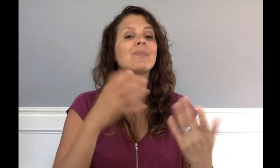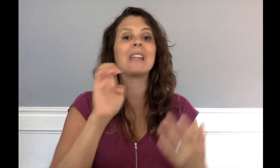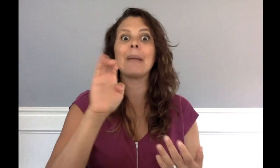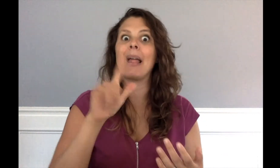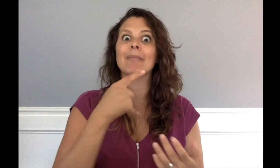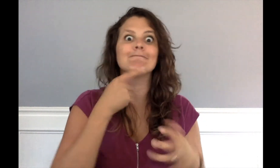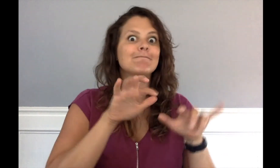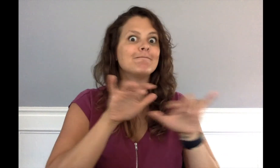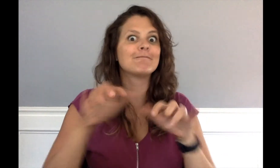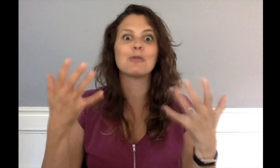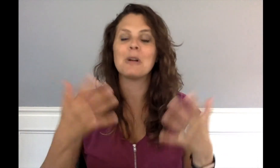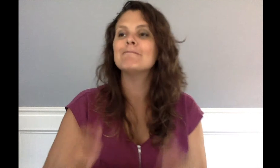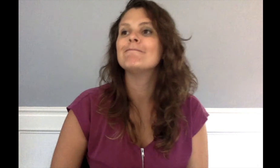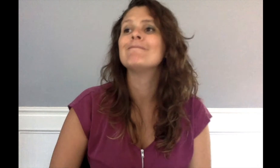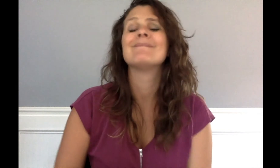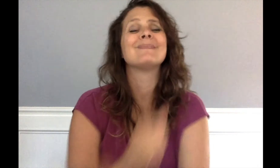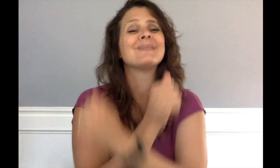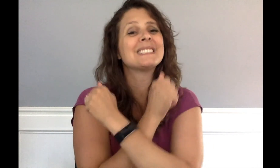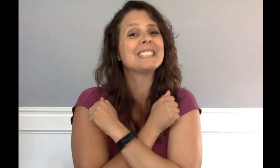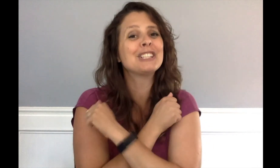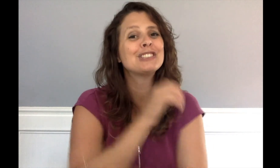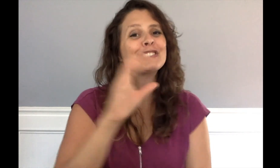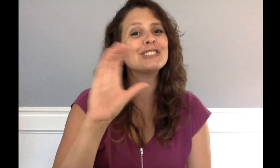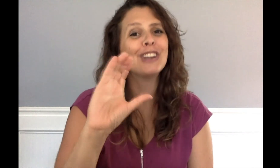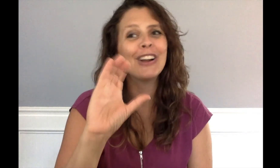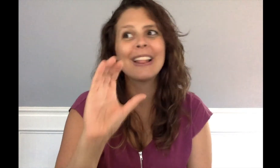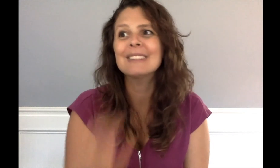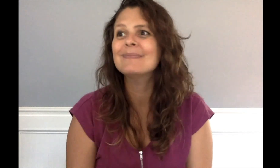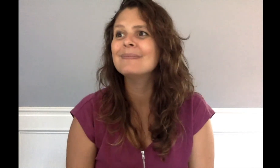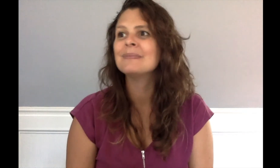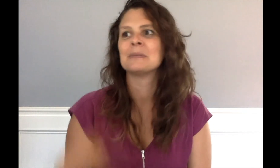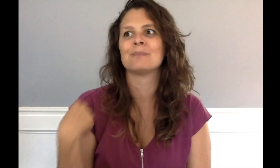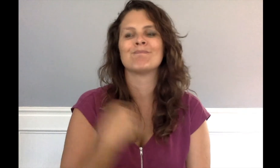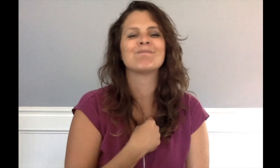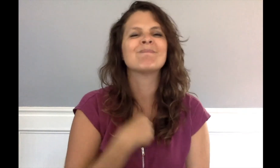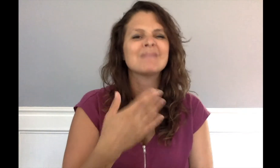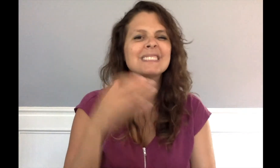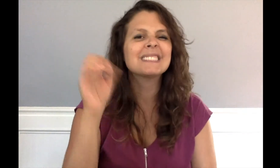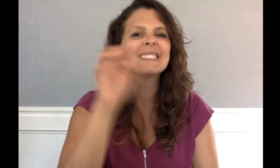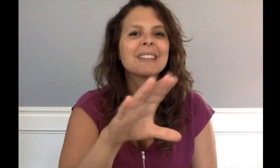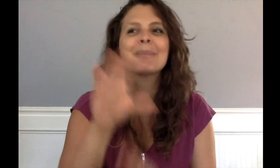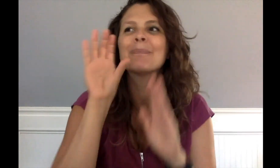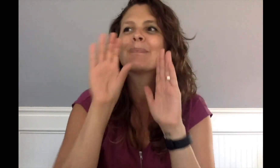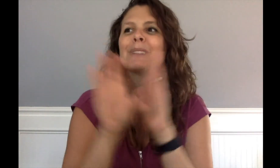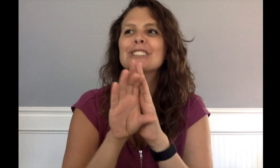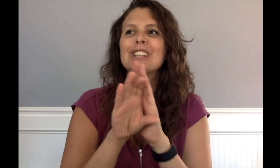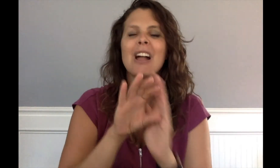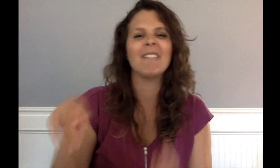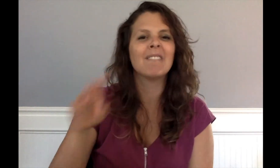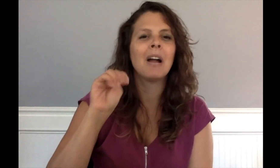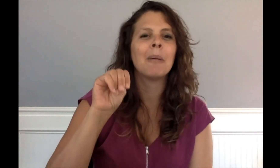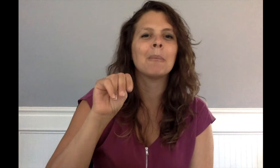"Dear Charlie, We are sending you a photograph of